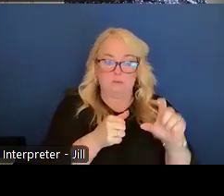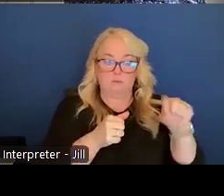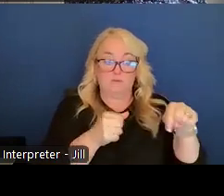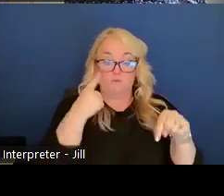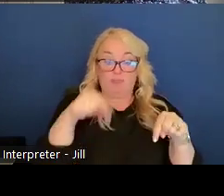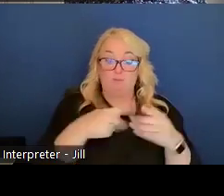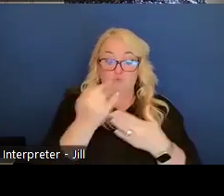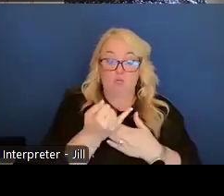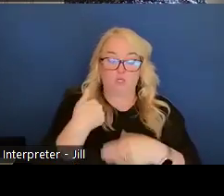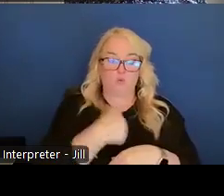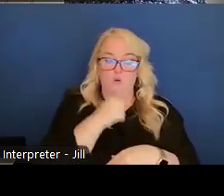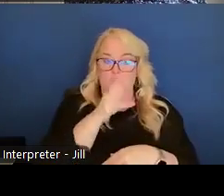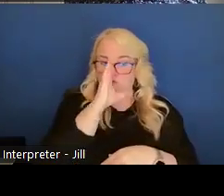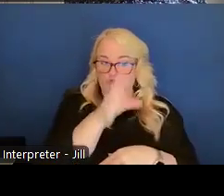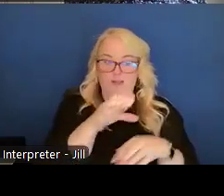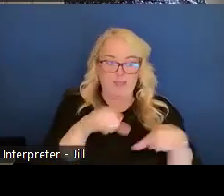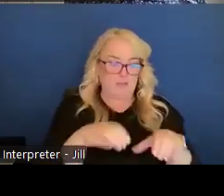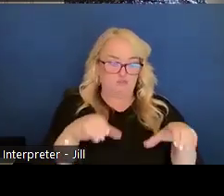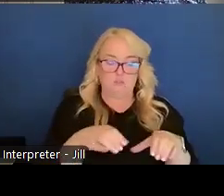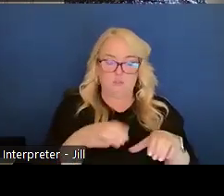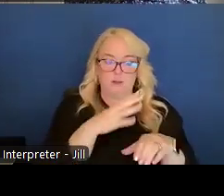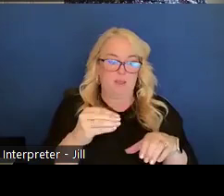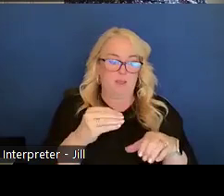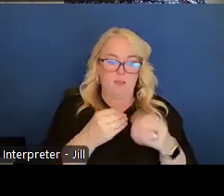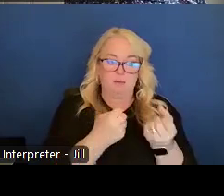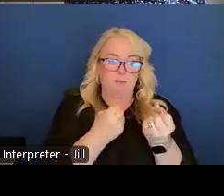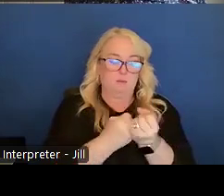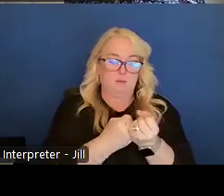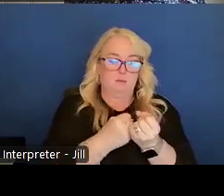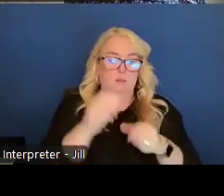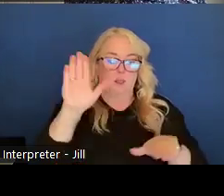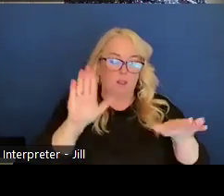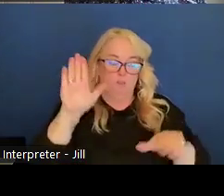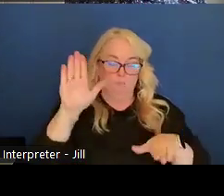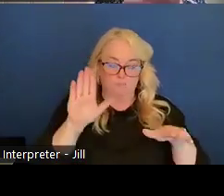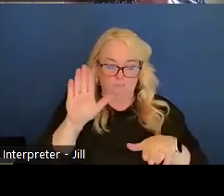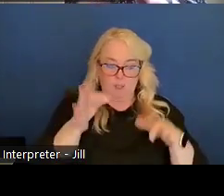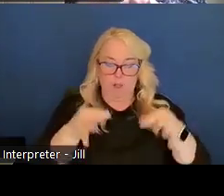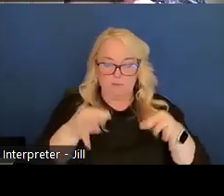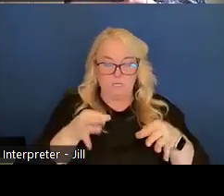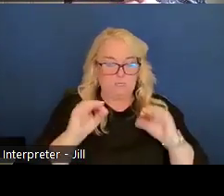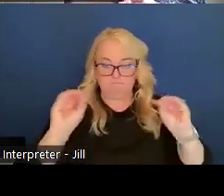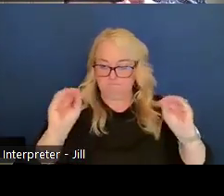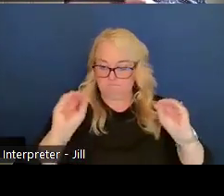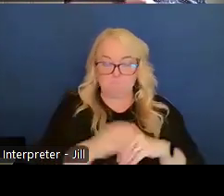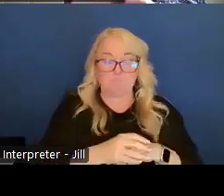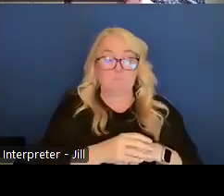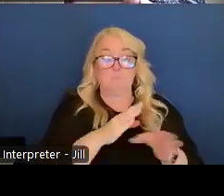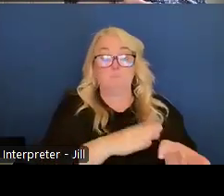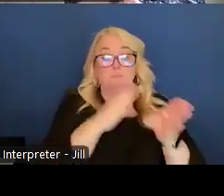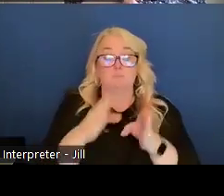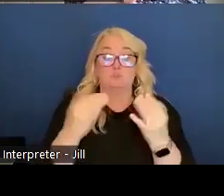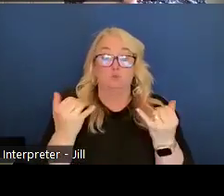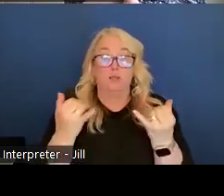direct action or lobbying. So, on to the webinar today. This is